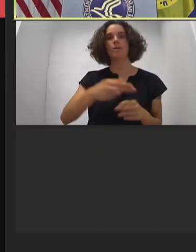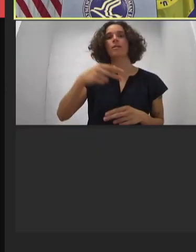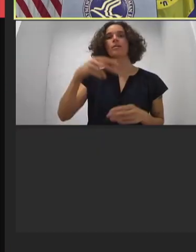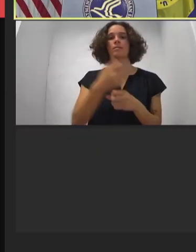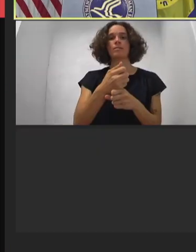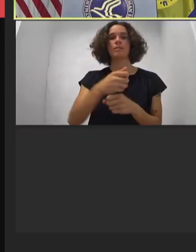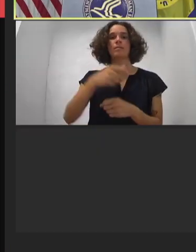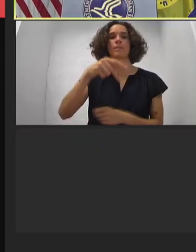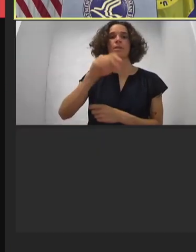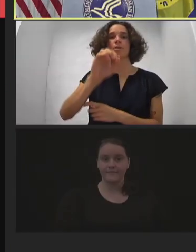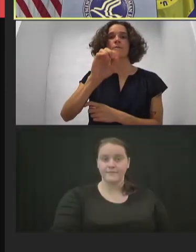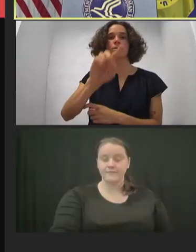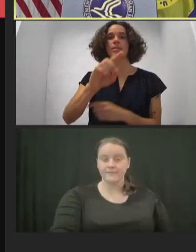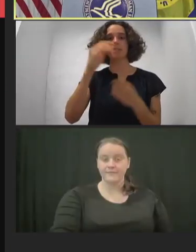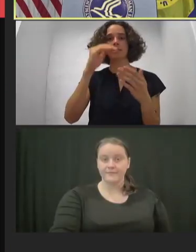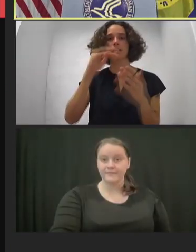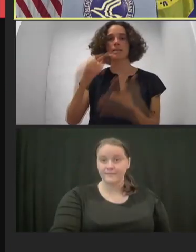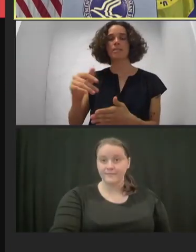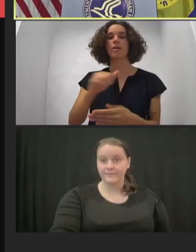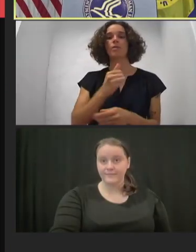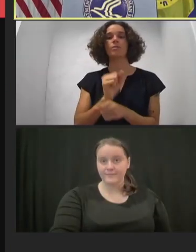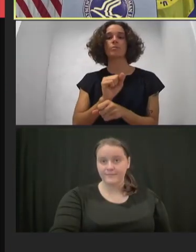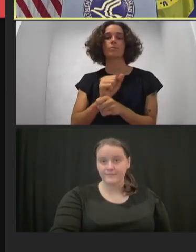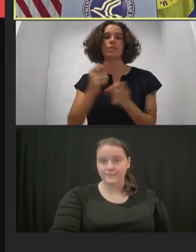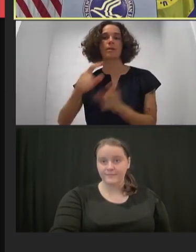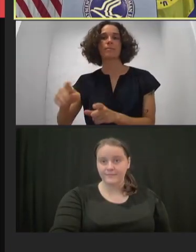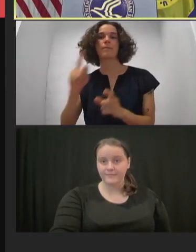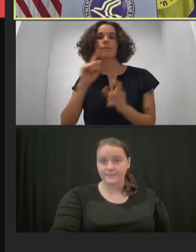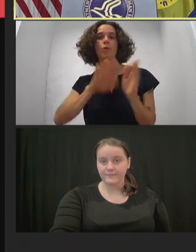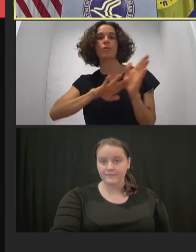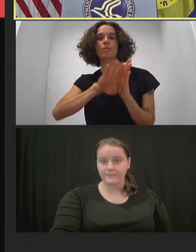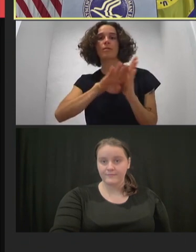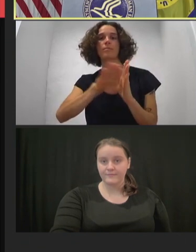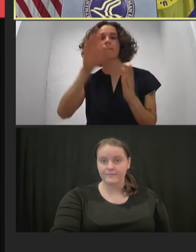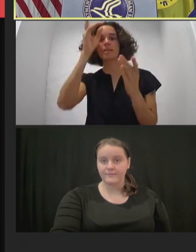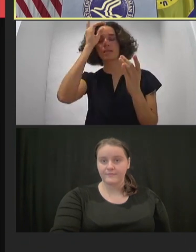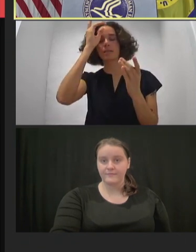There also is some work underway to develop vaccines for prevention of infection, as well